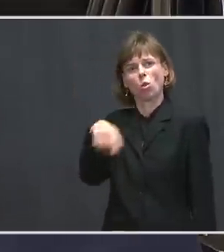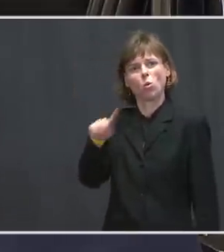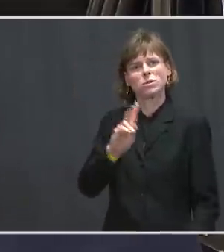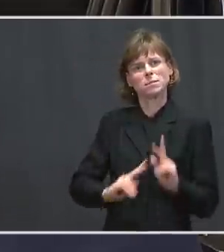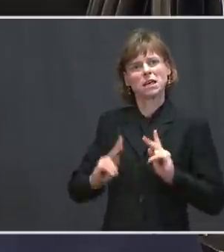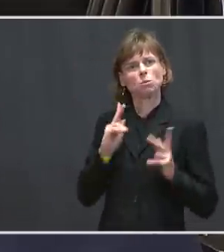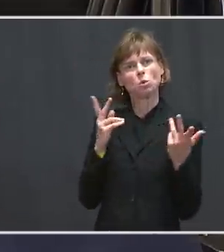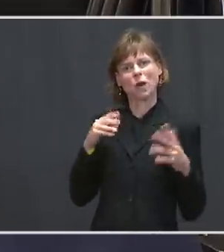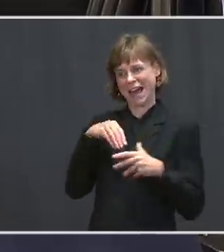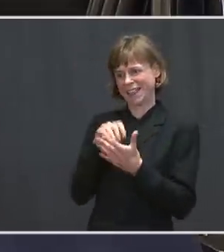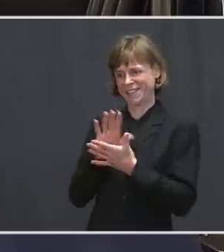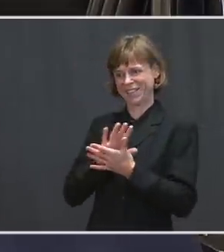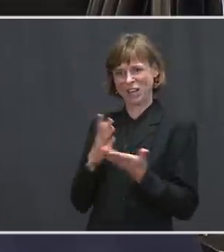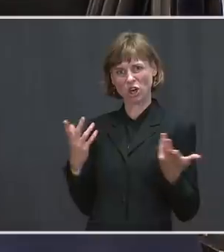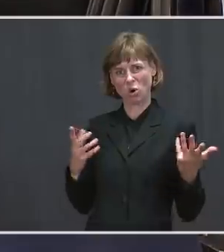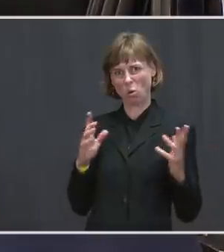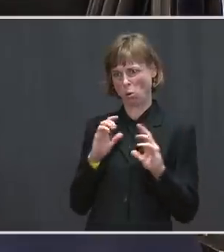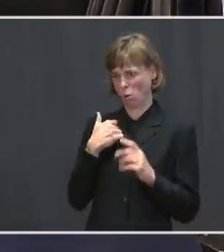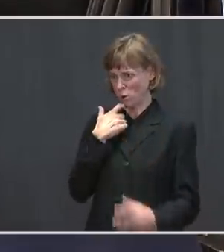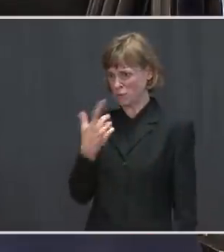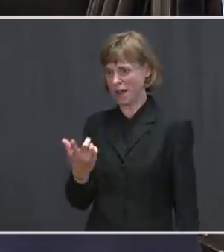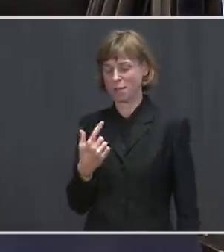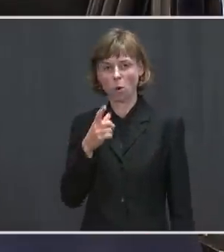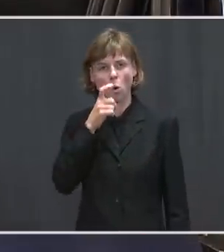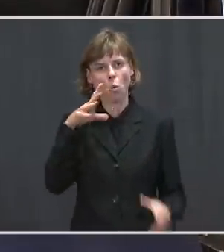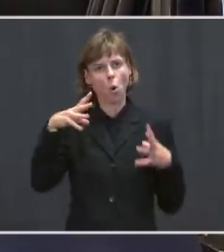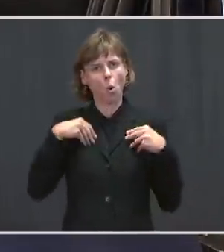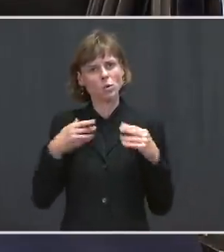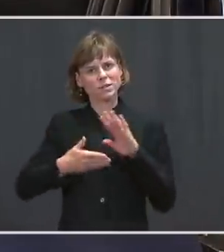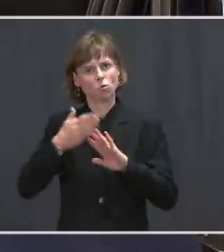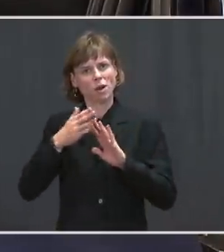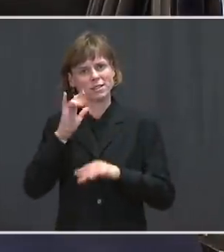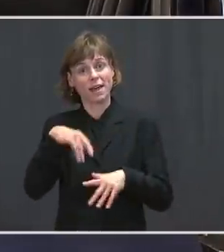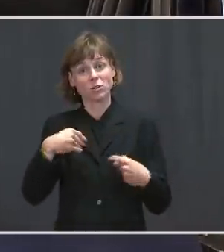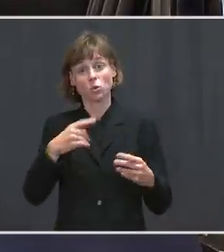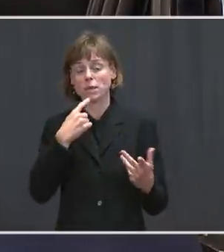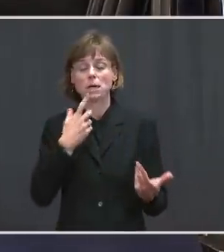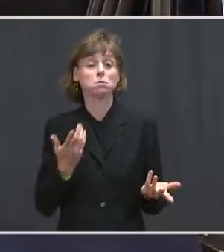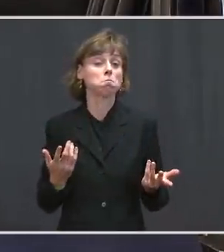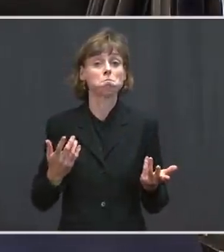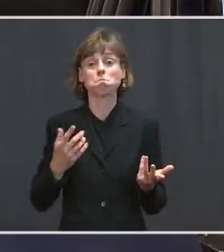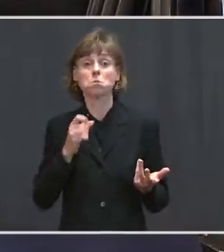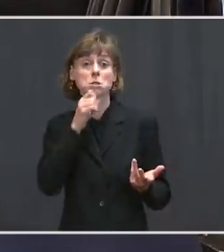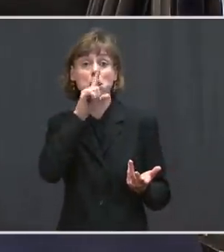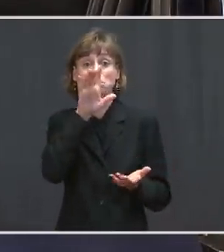I believe one of the folks who owns or runs that store, who said he doesn't believe that 450,000 Americans